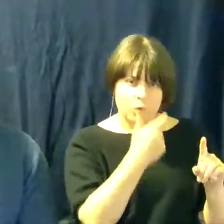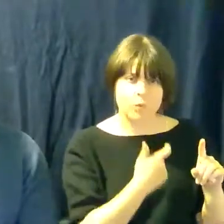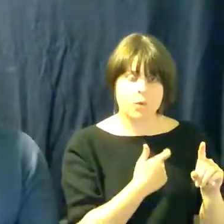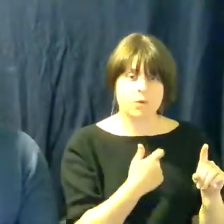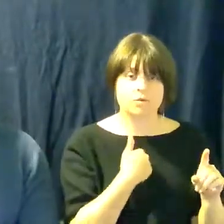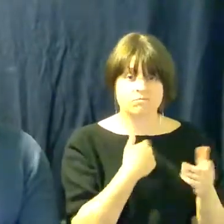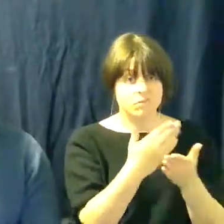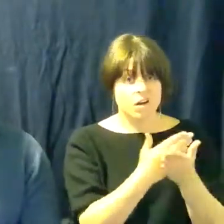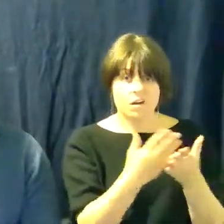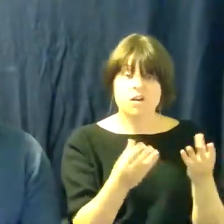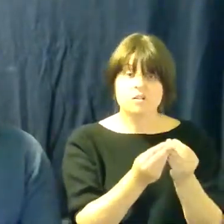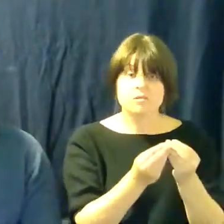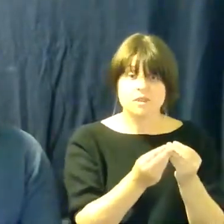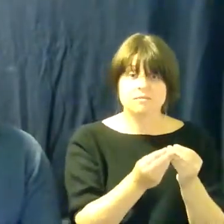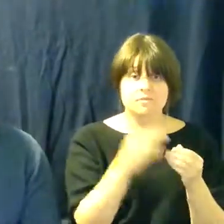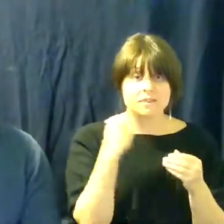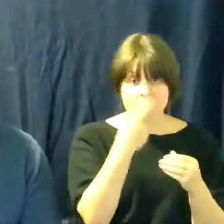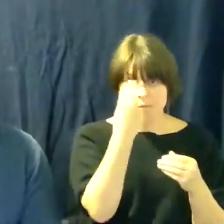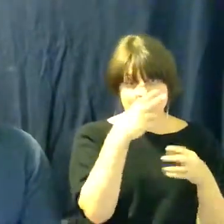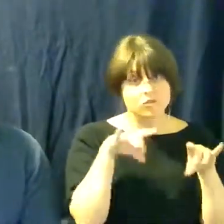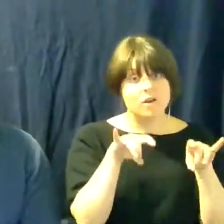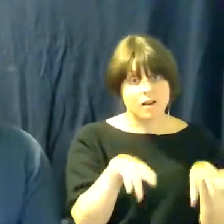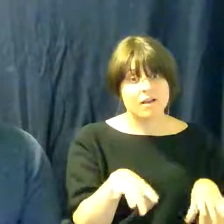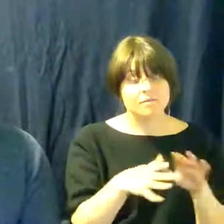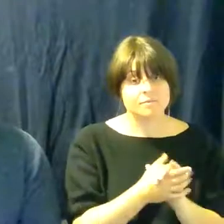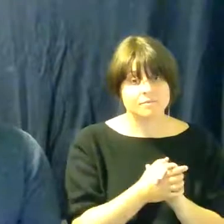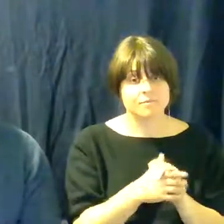profit sector. This provided me with the skills and confidence manage